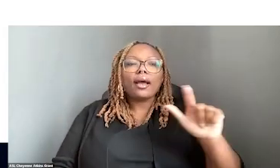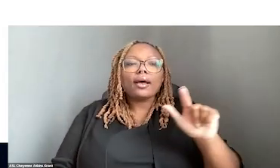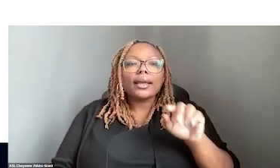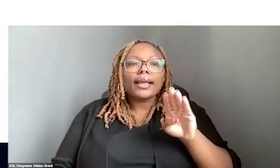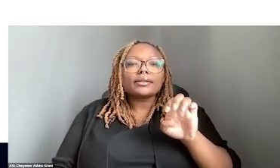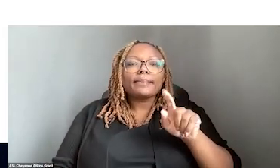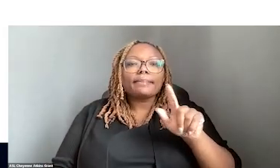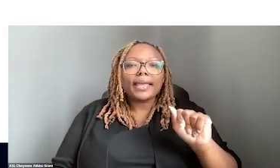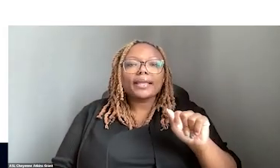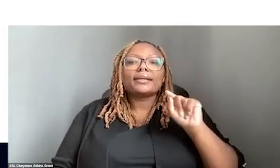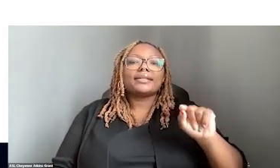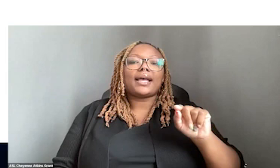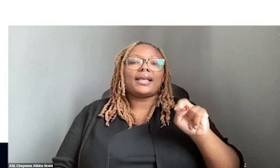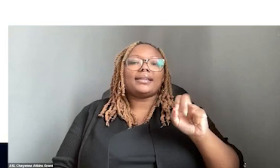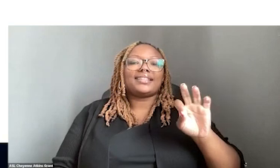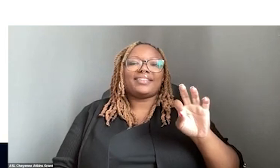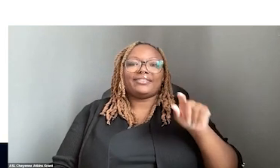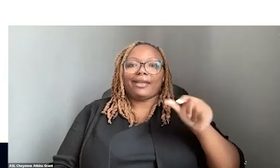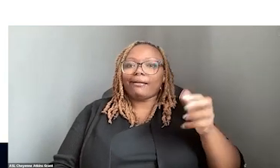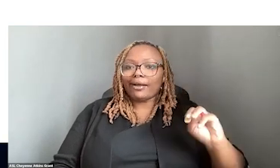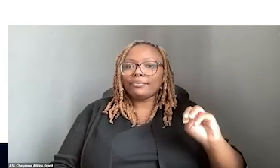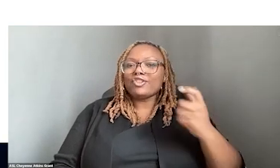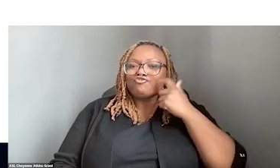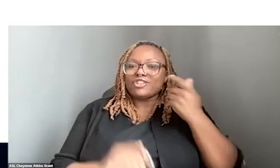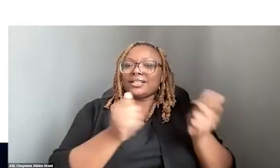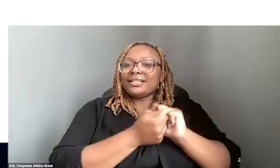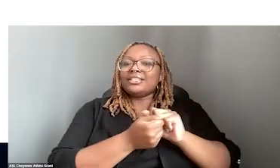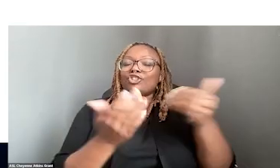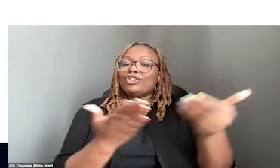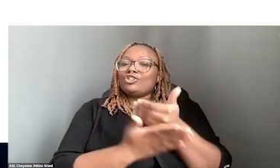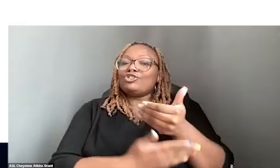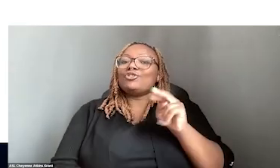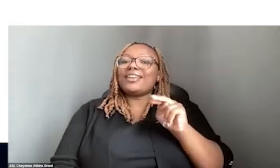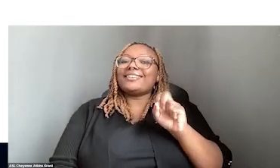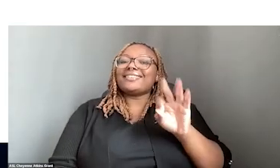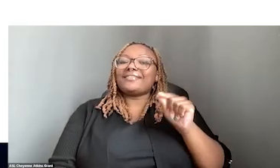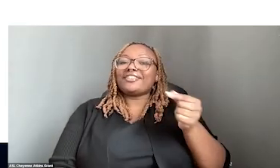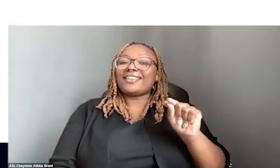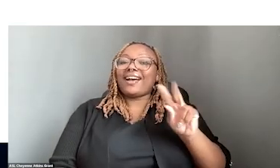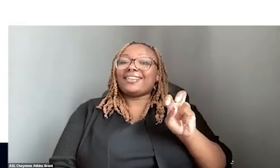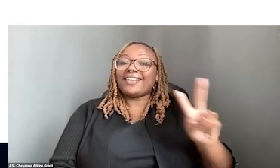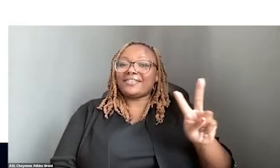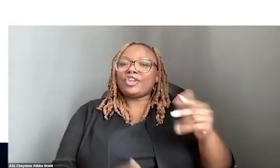We have recently made this change so it is now the new NSF.gov. So this is now a new homepage.